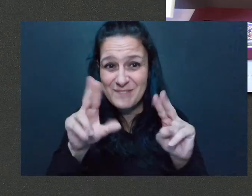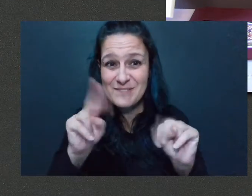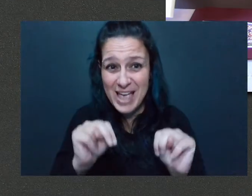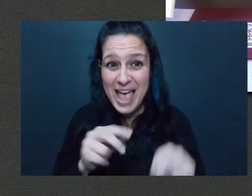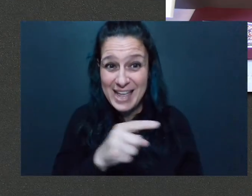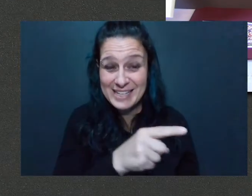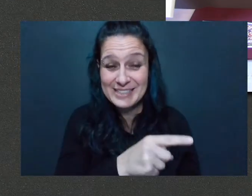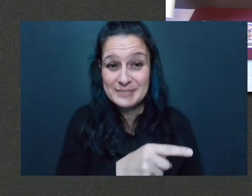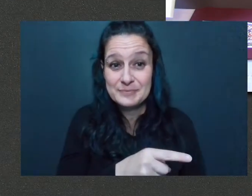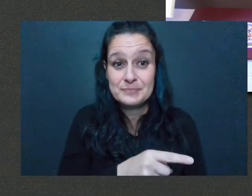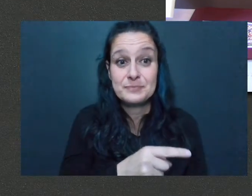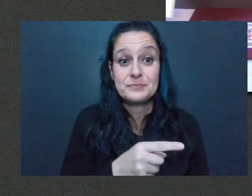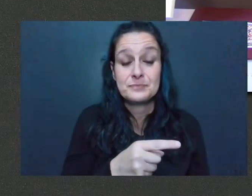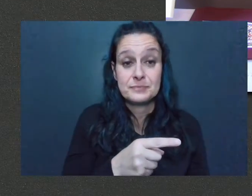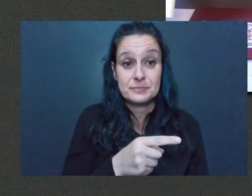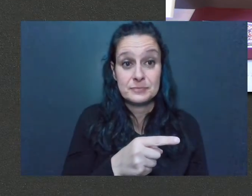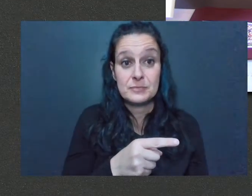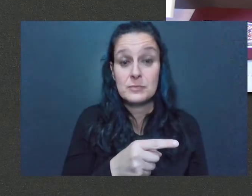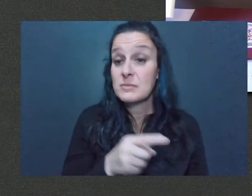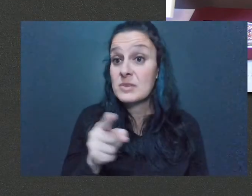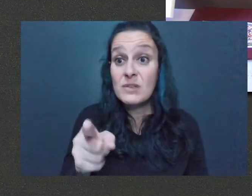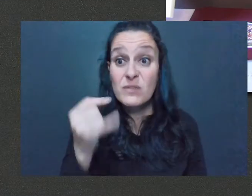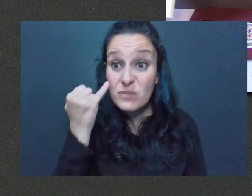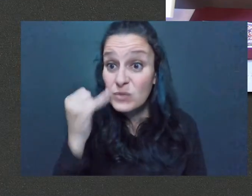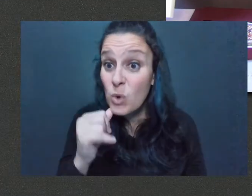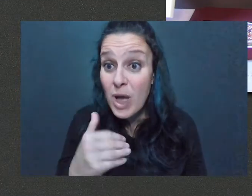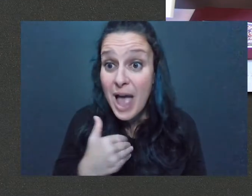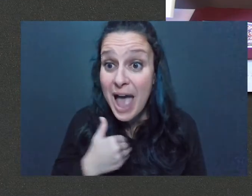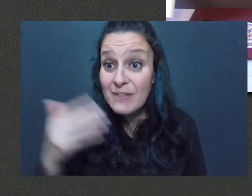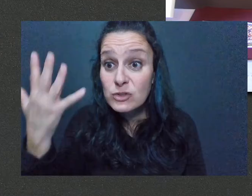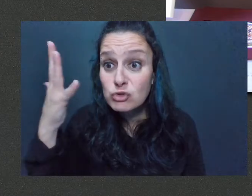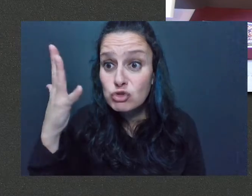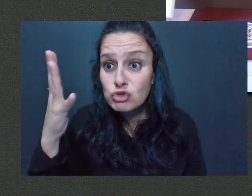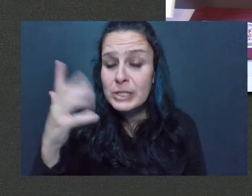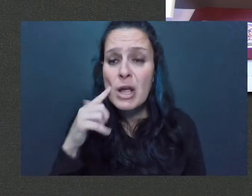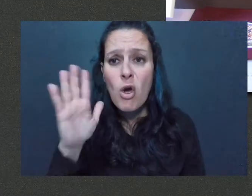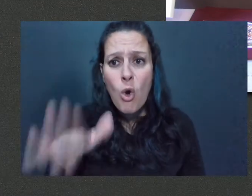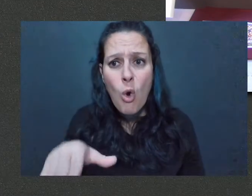So anyway, if you don't have a tree on your property,